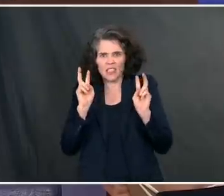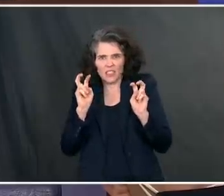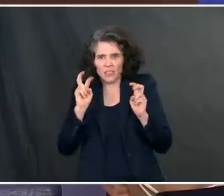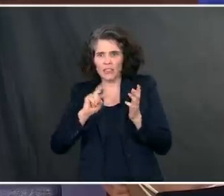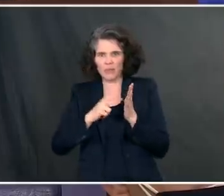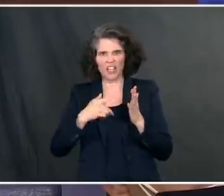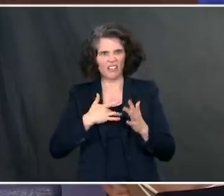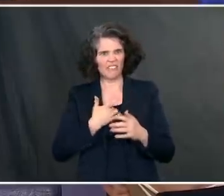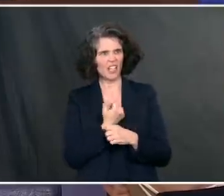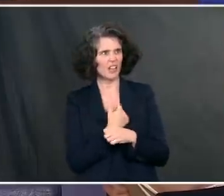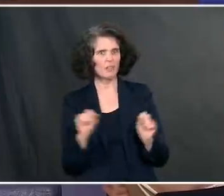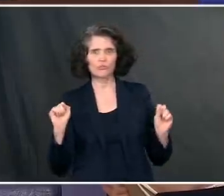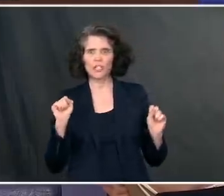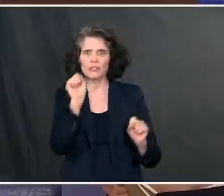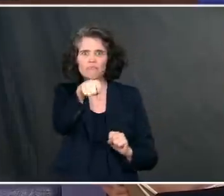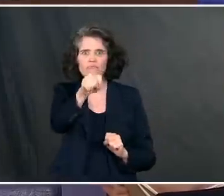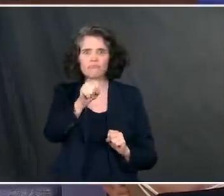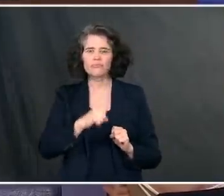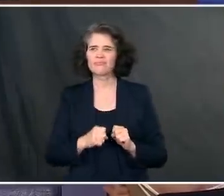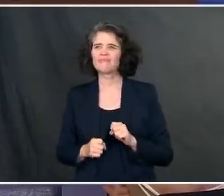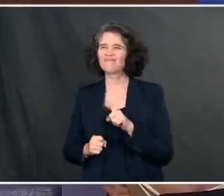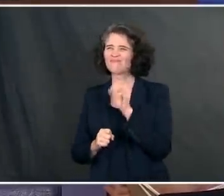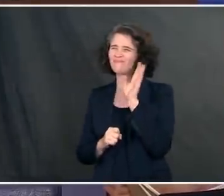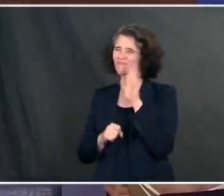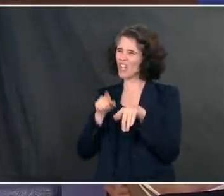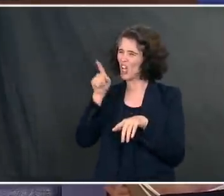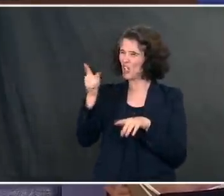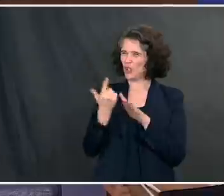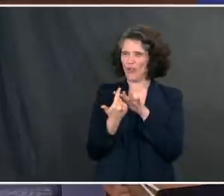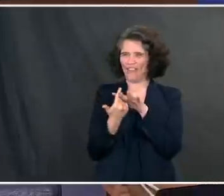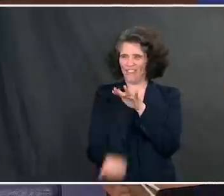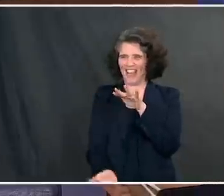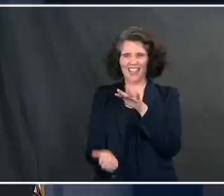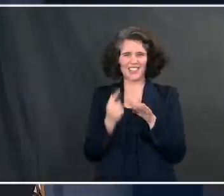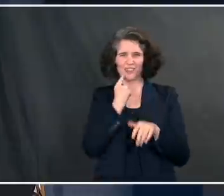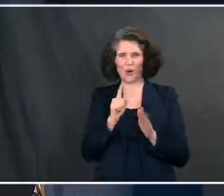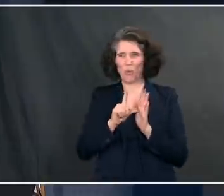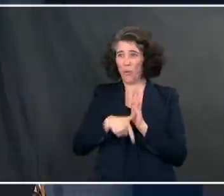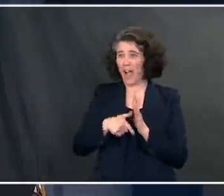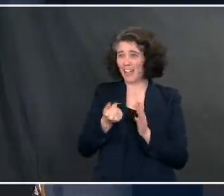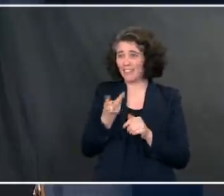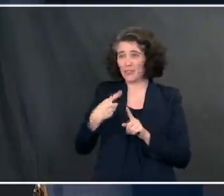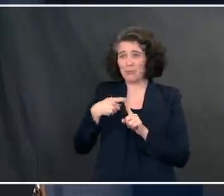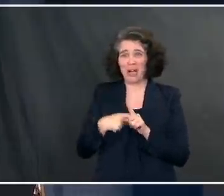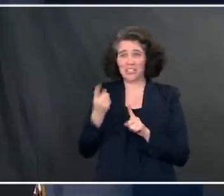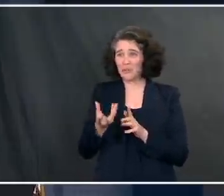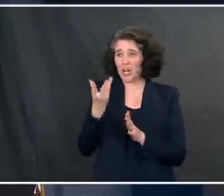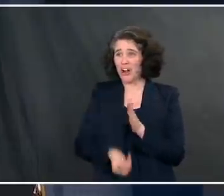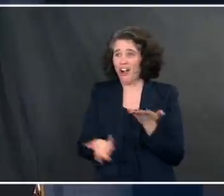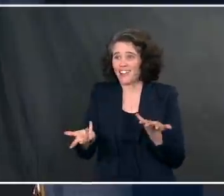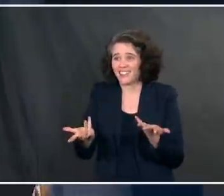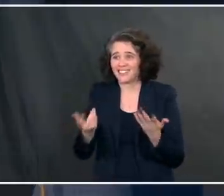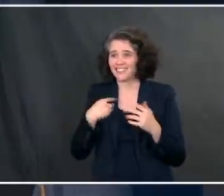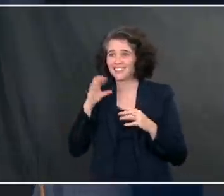for a few months there for a while. Do you feel like you're back now? Dr. Fauci: I think so. Okay.